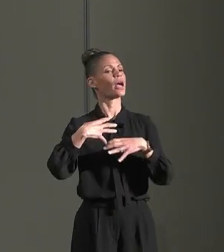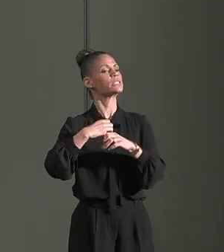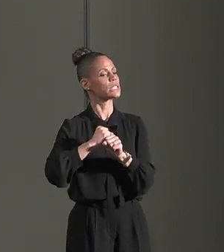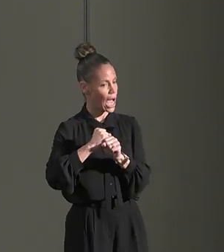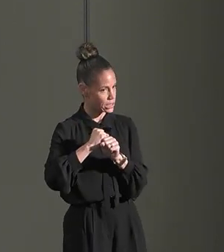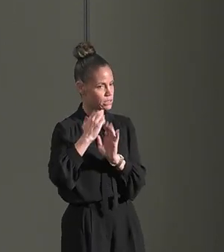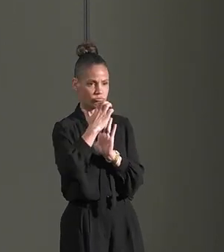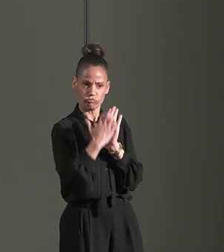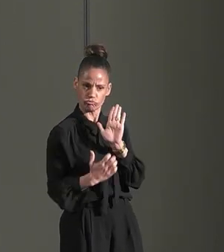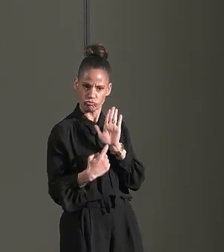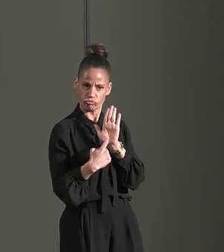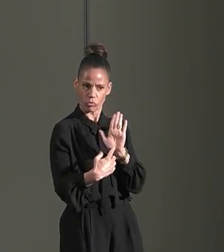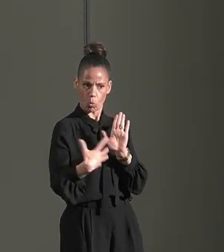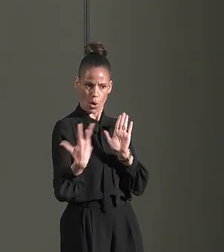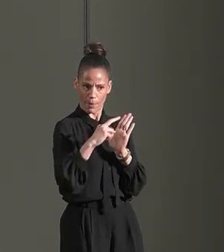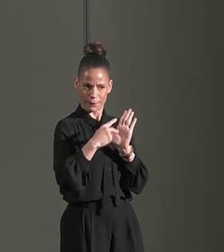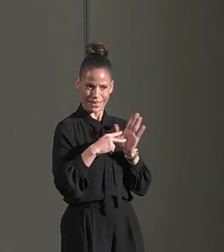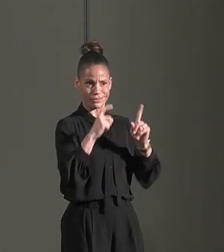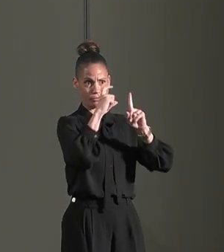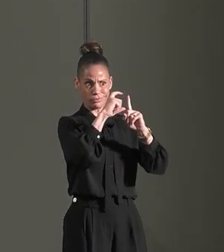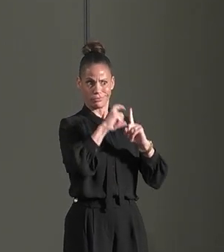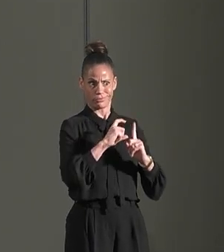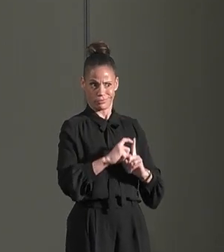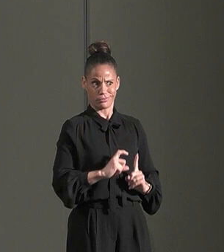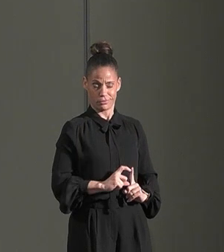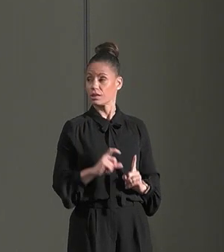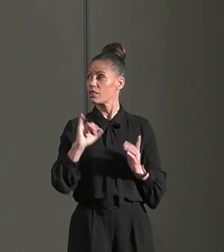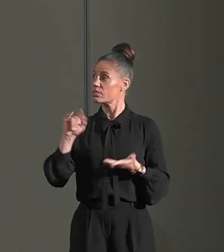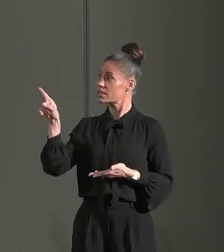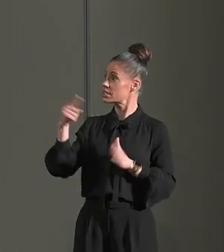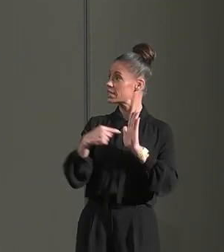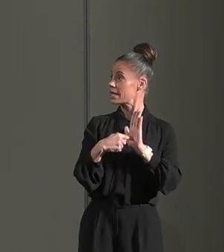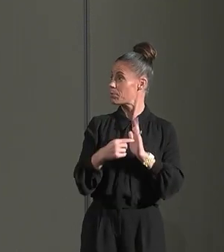about what these things mean. As an example, I have part of the